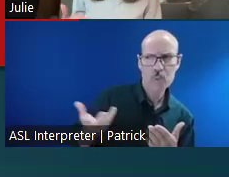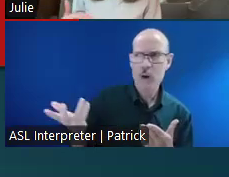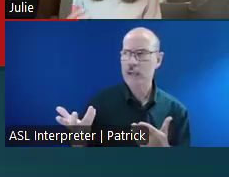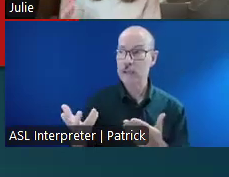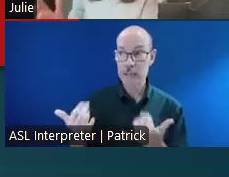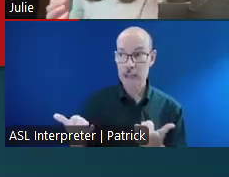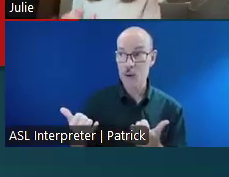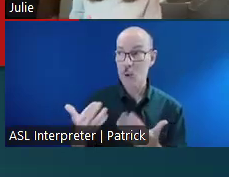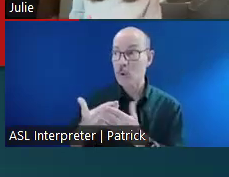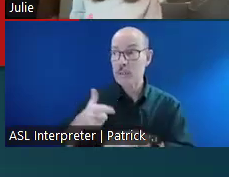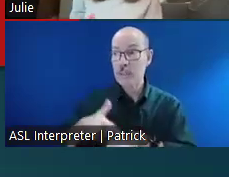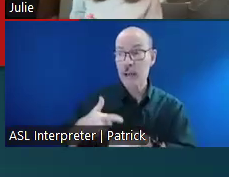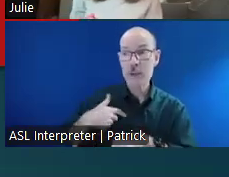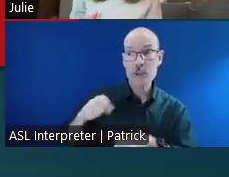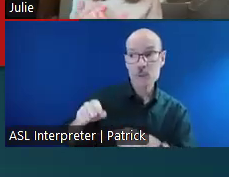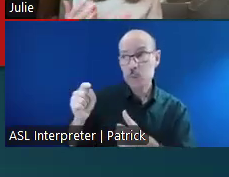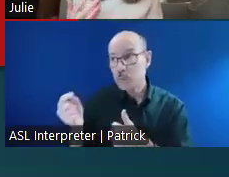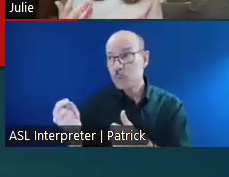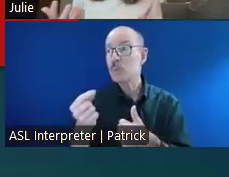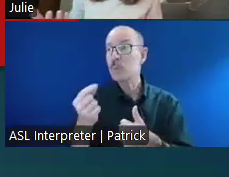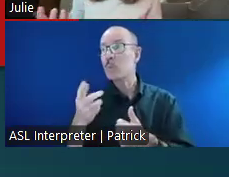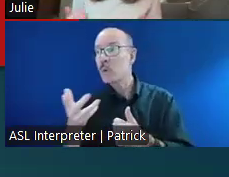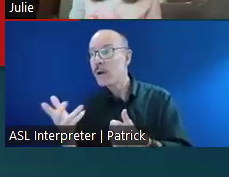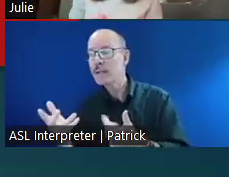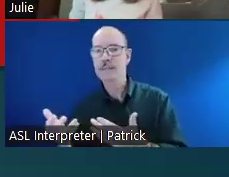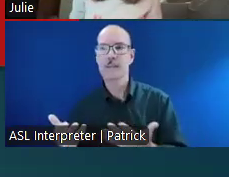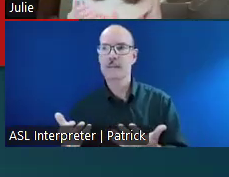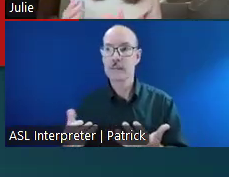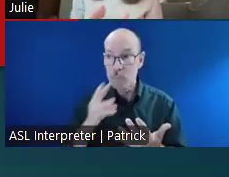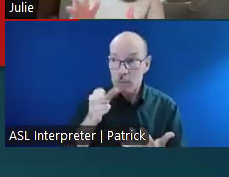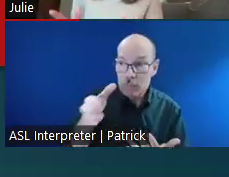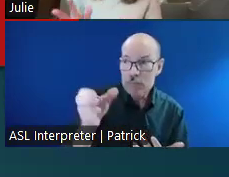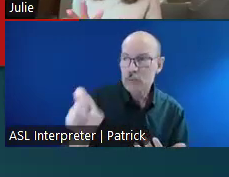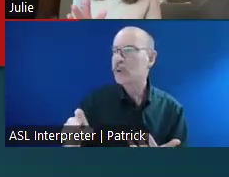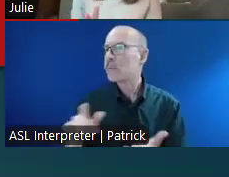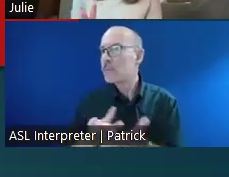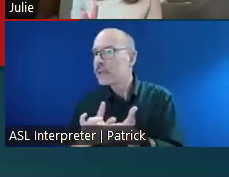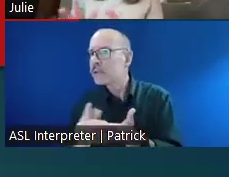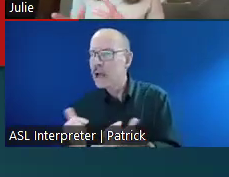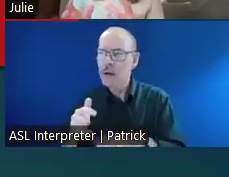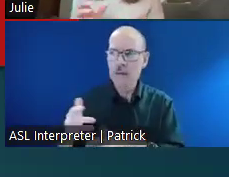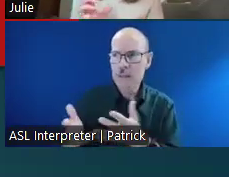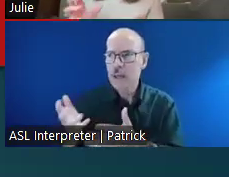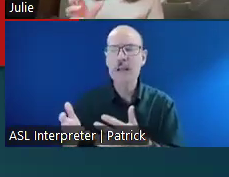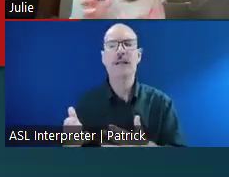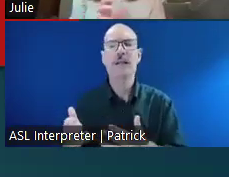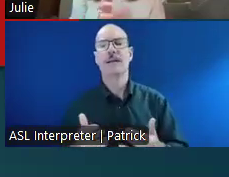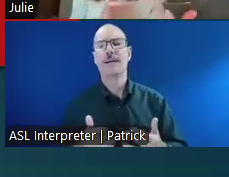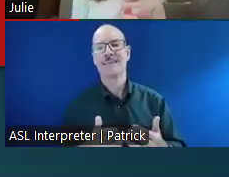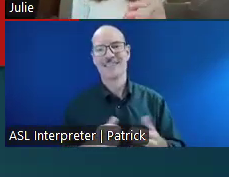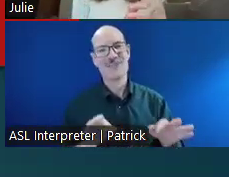Is this now the time to give some water or whatever, then you need to spell that out.